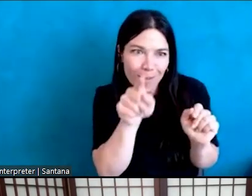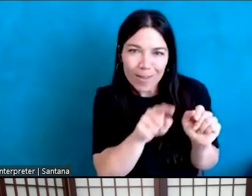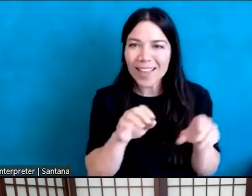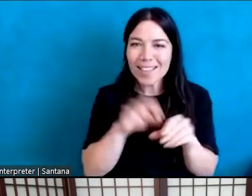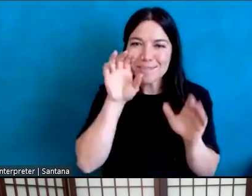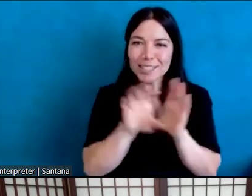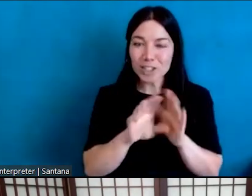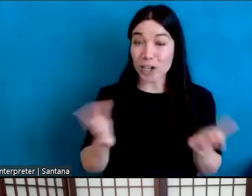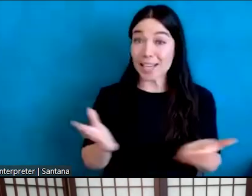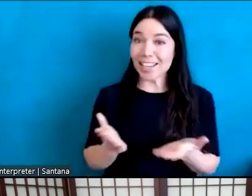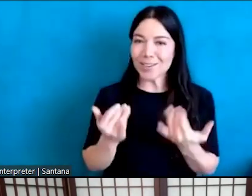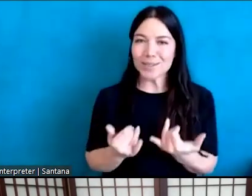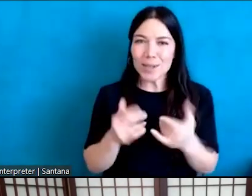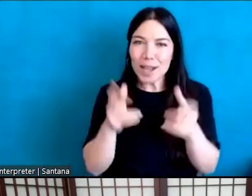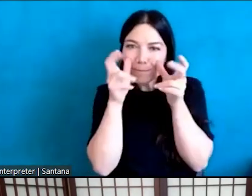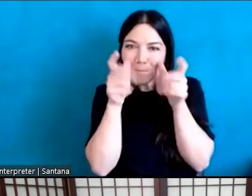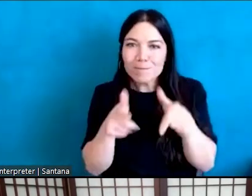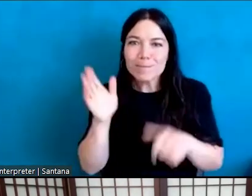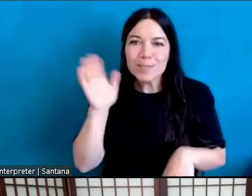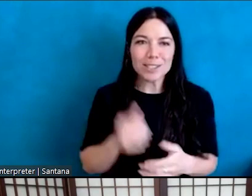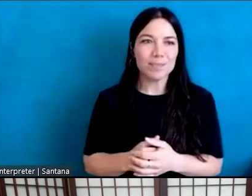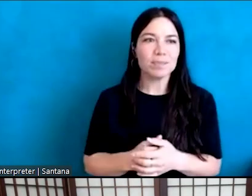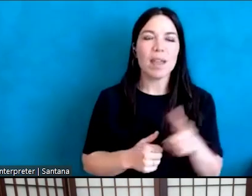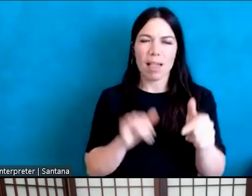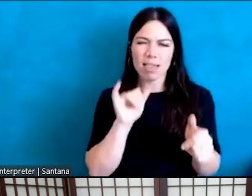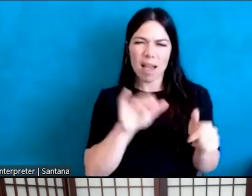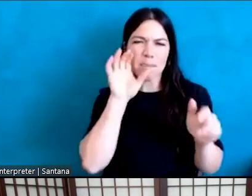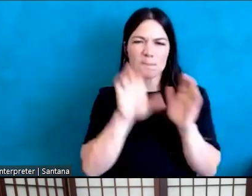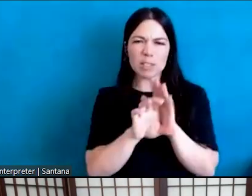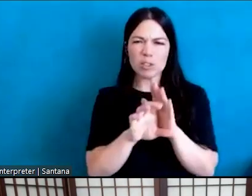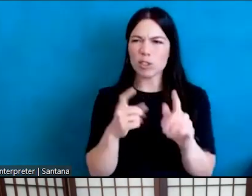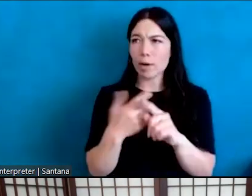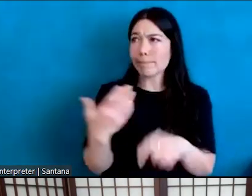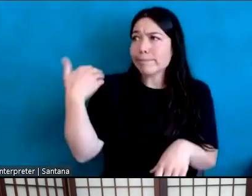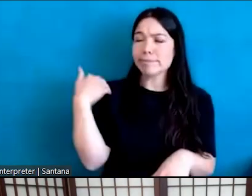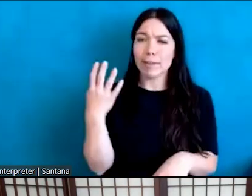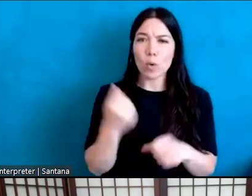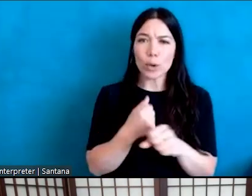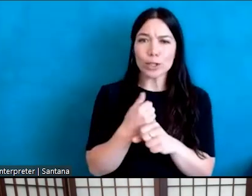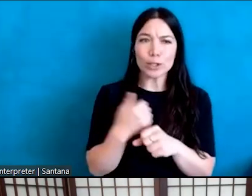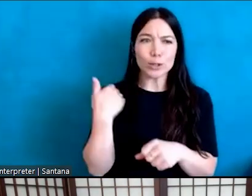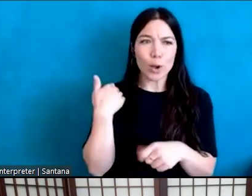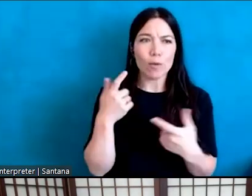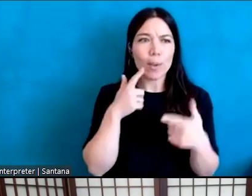This is an image of us from four years ago at the Linguistic Society of America meeting when it was happening in New Orleans.